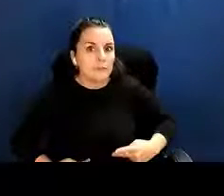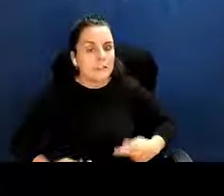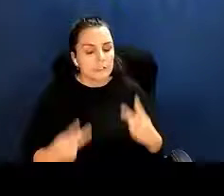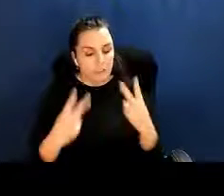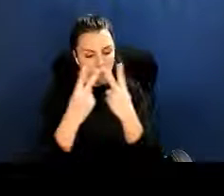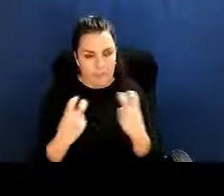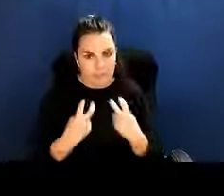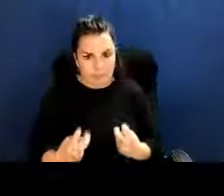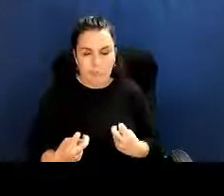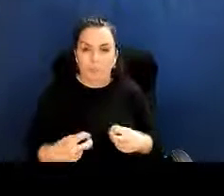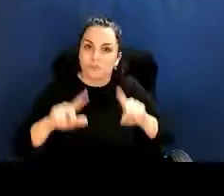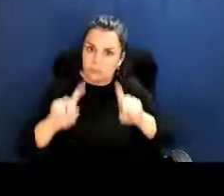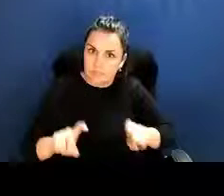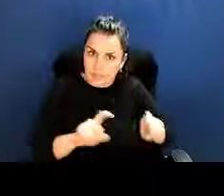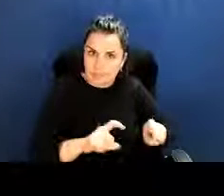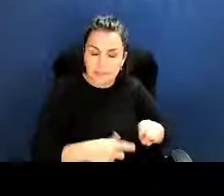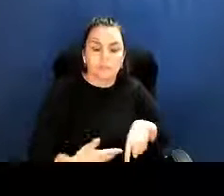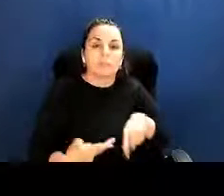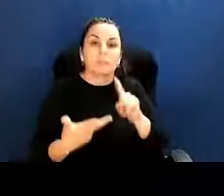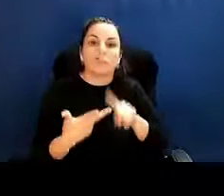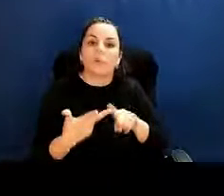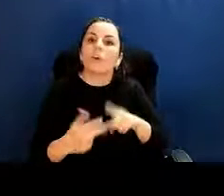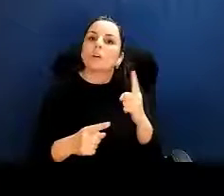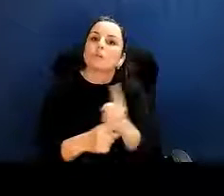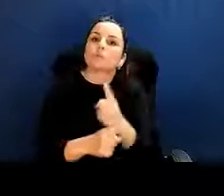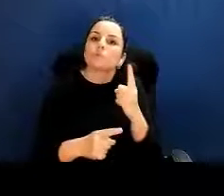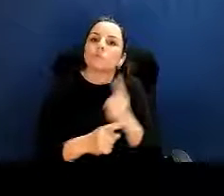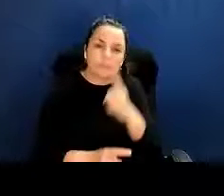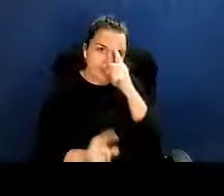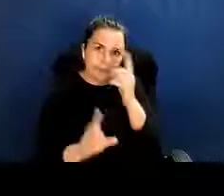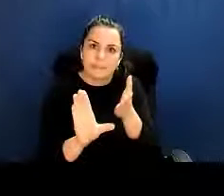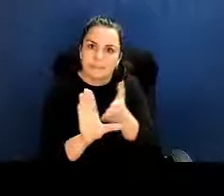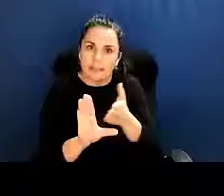and three, routine psychological examinations or tests.